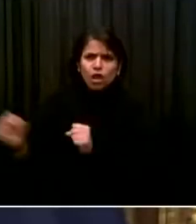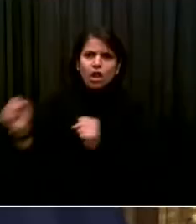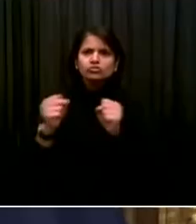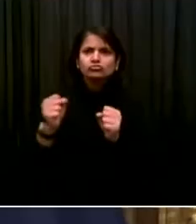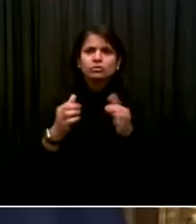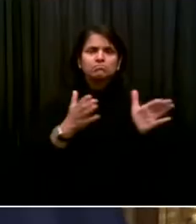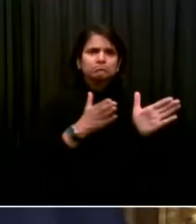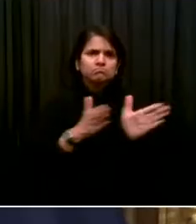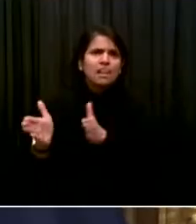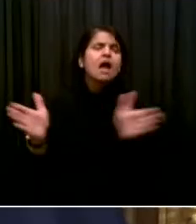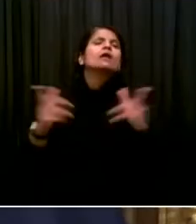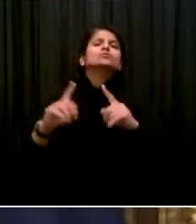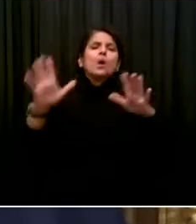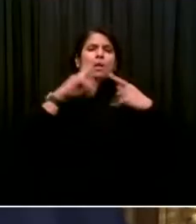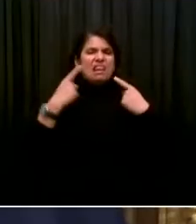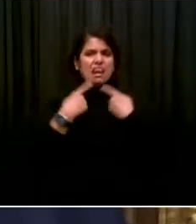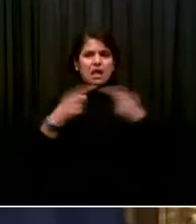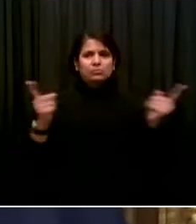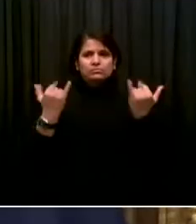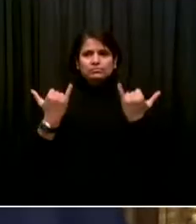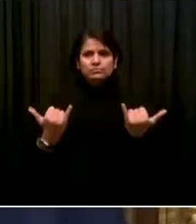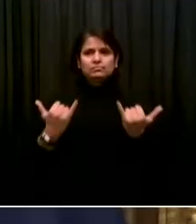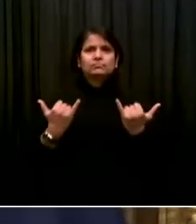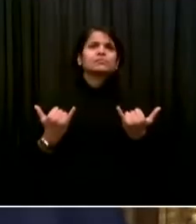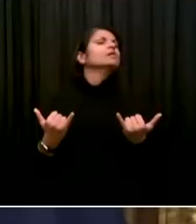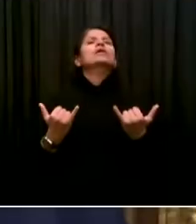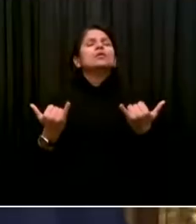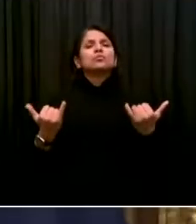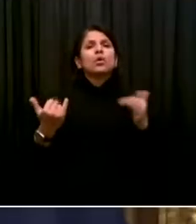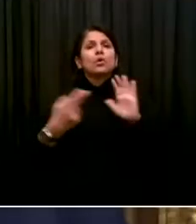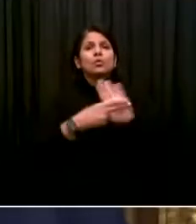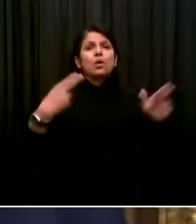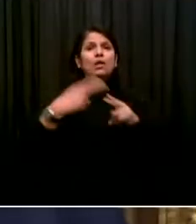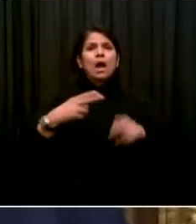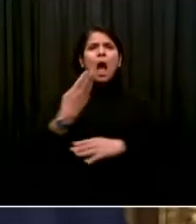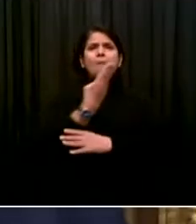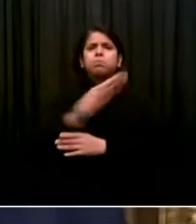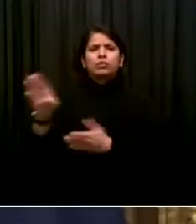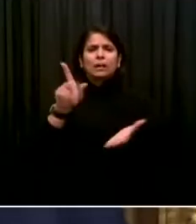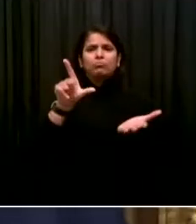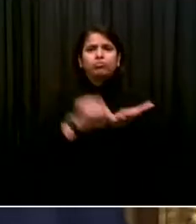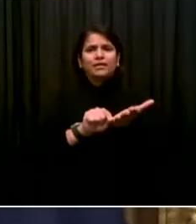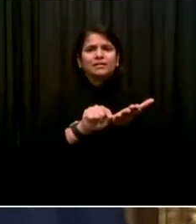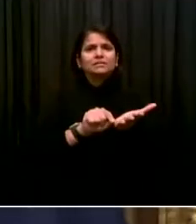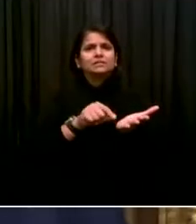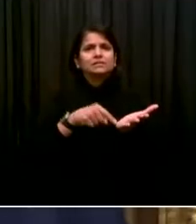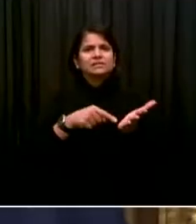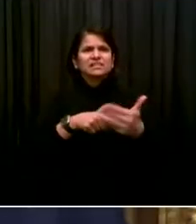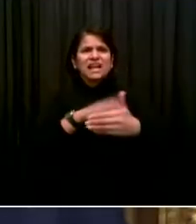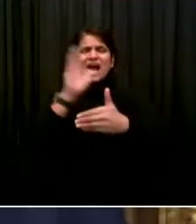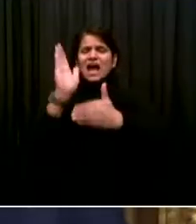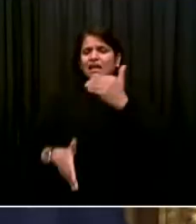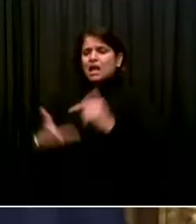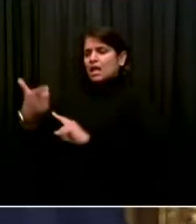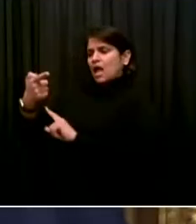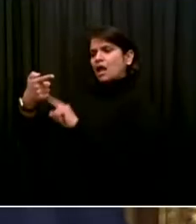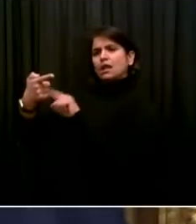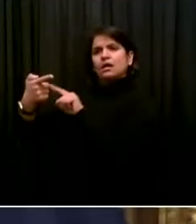PLAN ANWHD WEY ARE SHARING IT WITH YOU NOW. TODAY WE A RE RELEASING OUR BLUEPRINT TO END